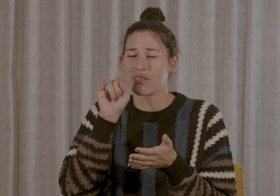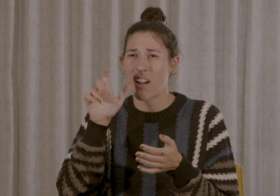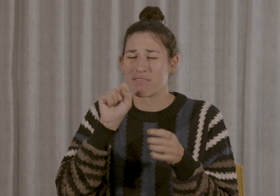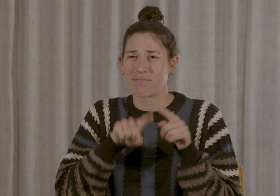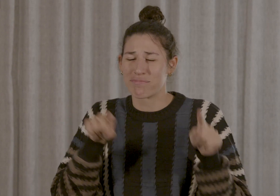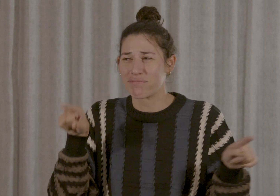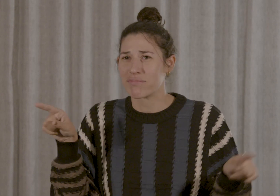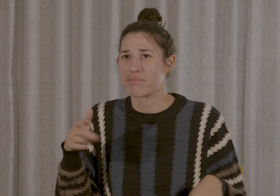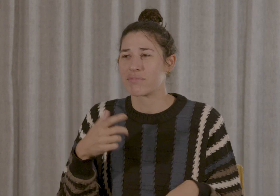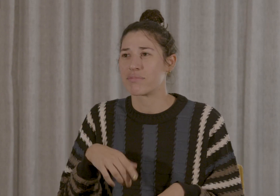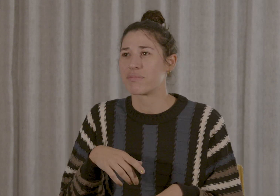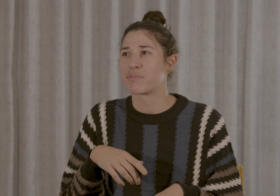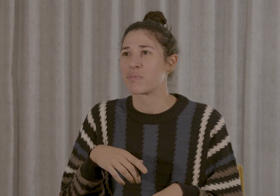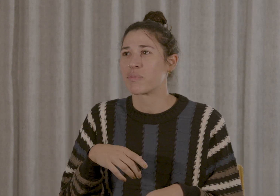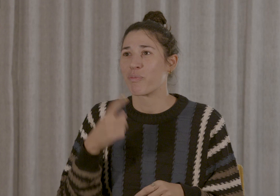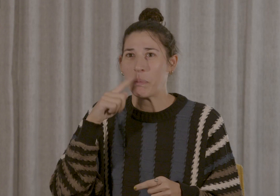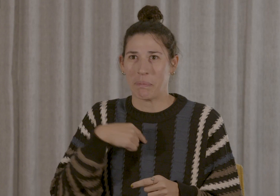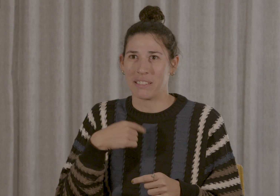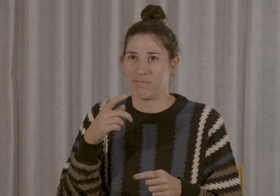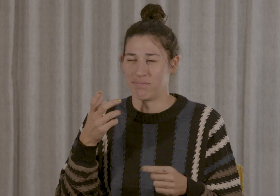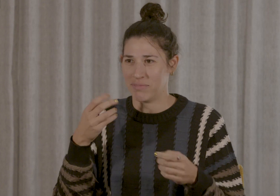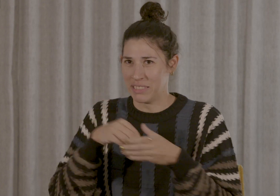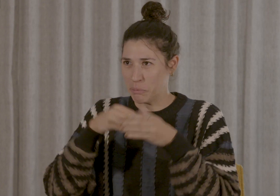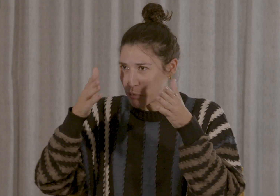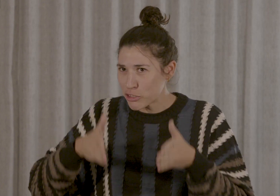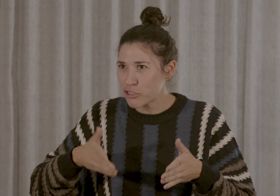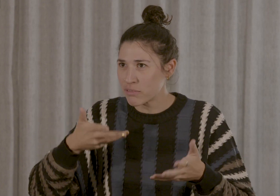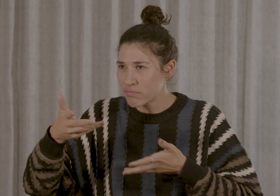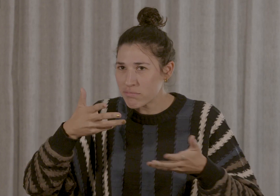I mean, everyone has different learning styles and for me, in-person